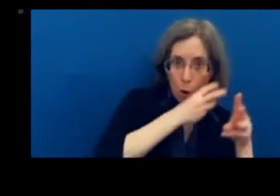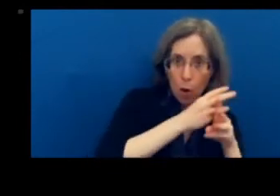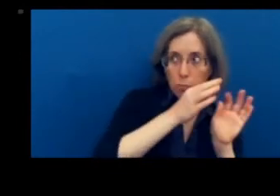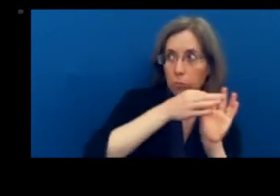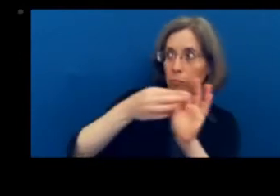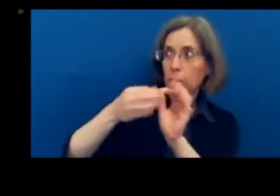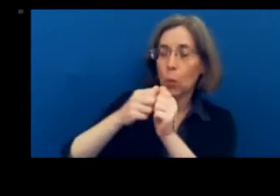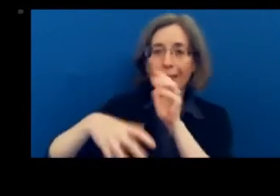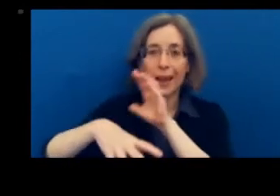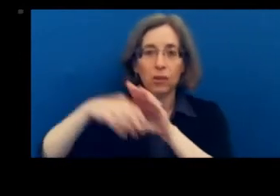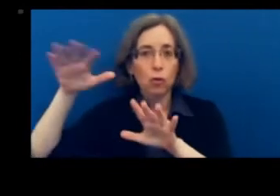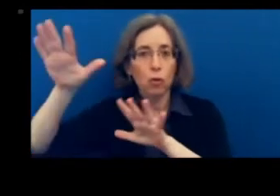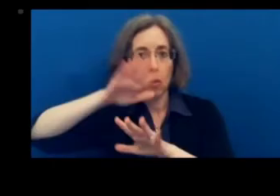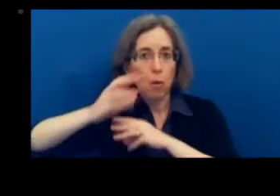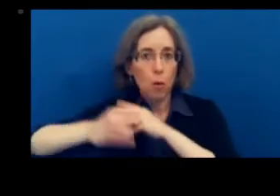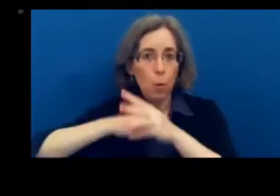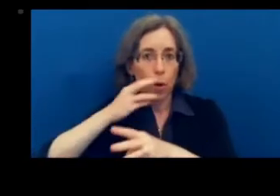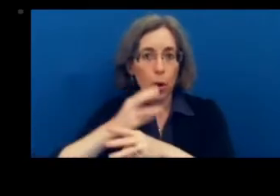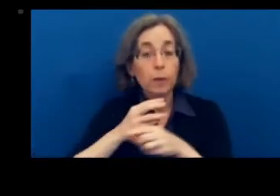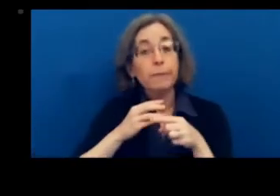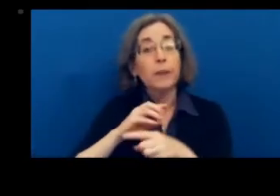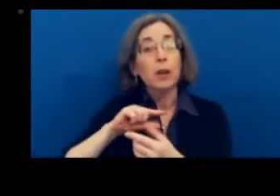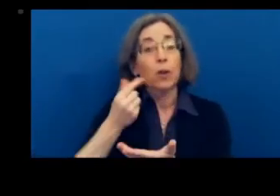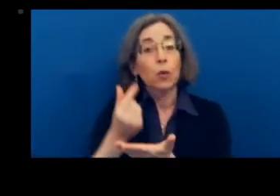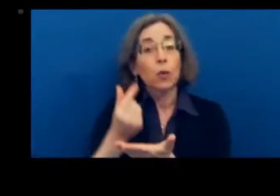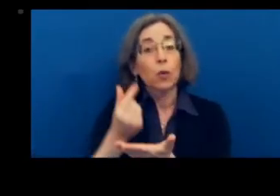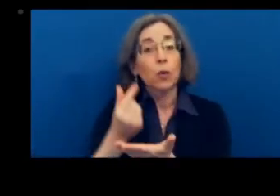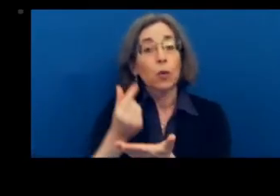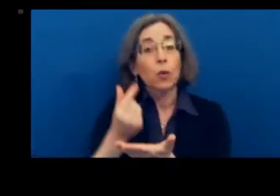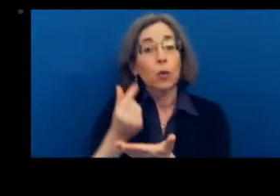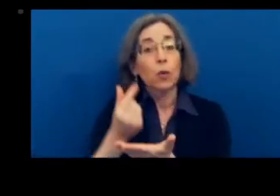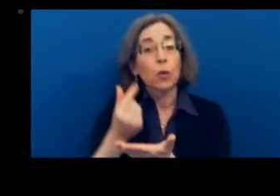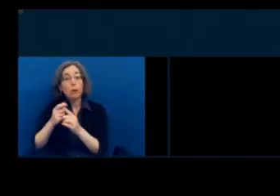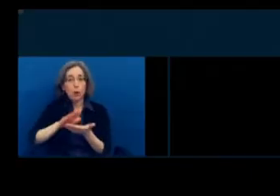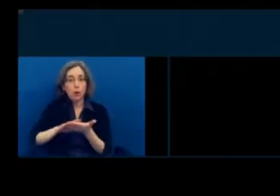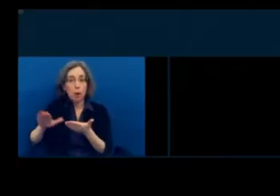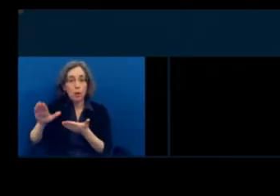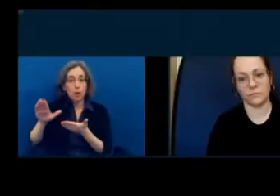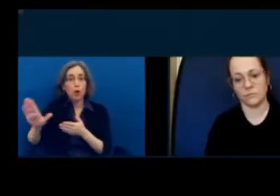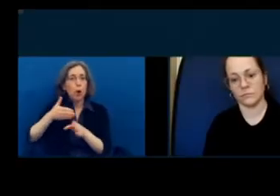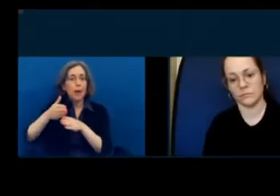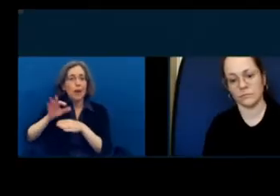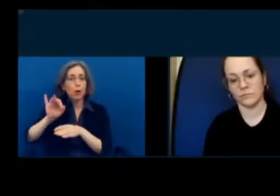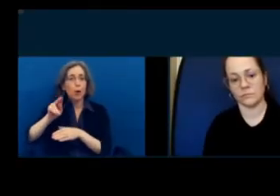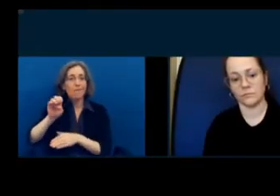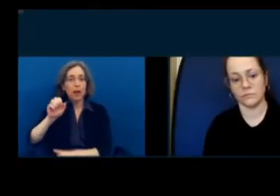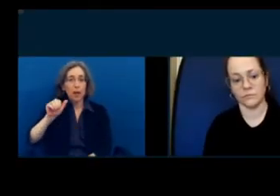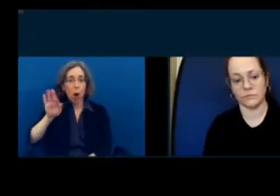REALITY. DR. HILL EDGAR IS A GRADUATE OF HARVARD COLLEGE WHERE SHE MAJORED IN FINE ARTS AND DURING HER TIME IN COLLEGE AND SHE ALSO